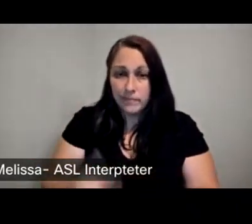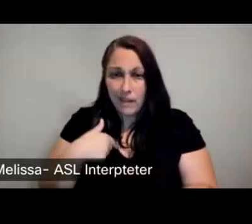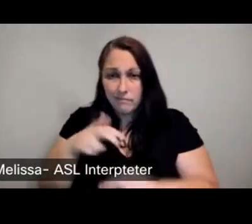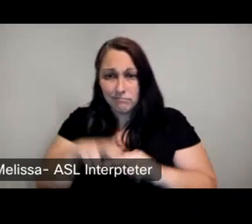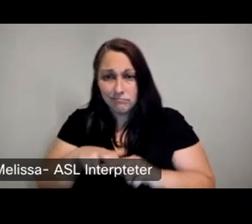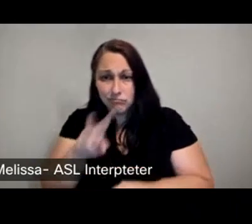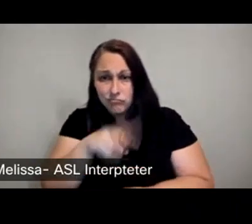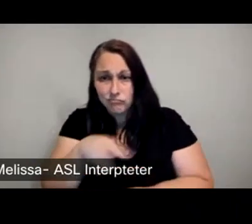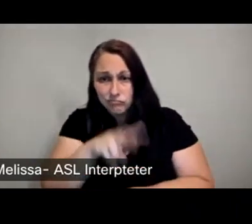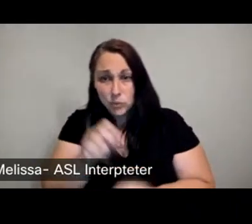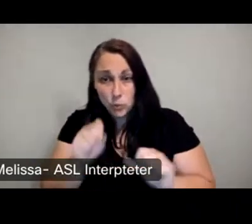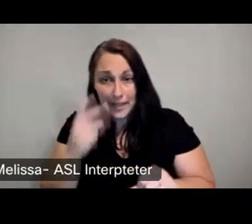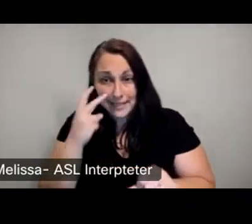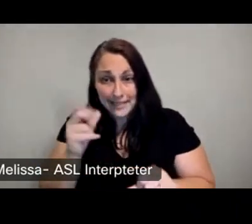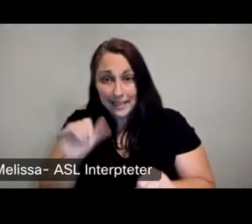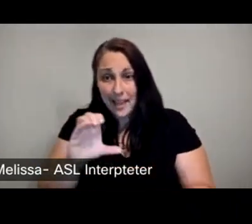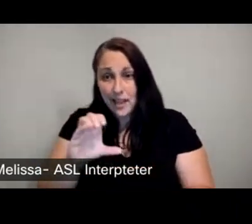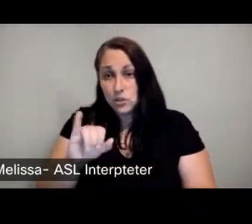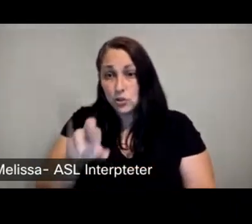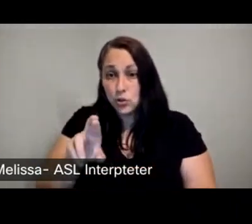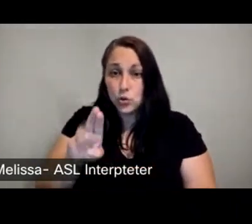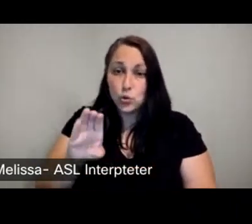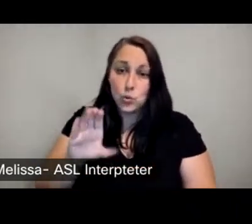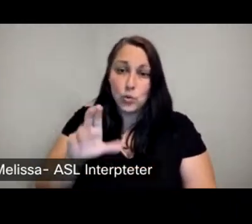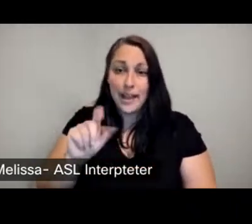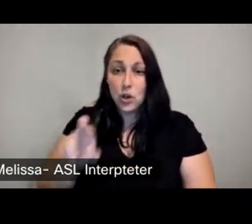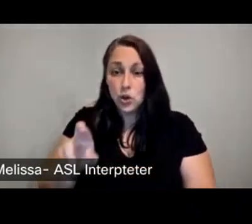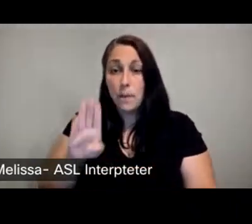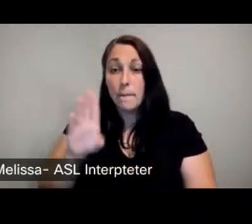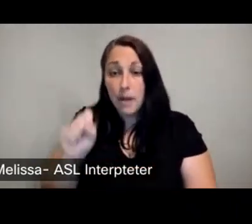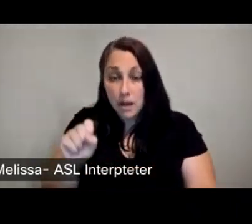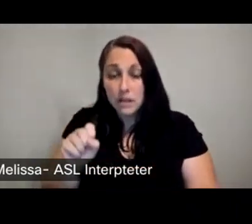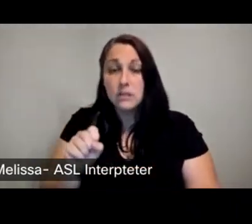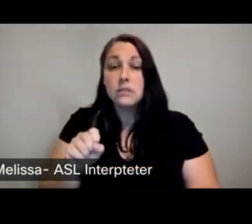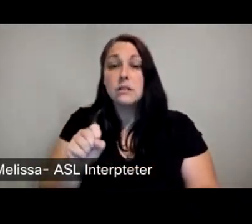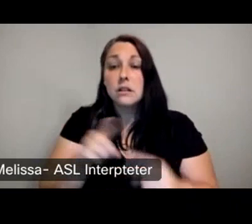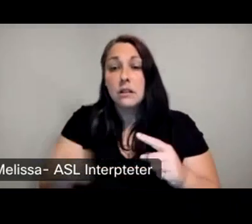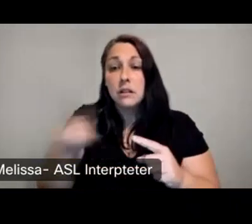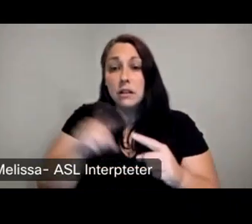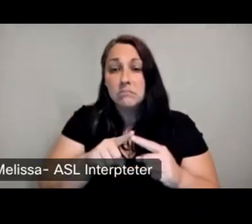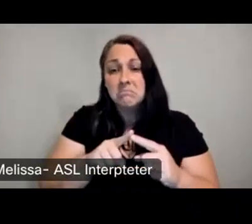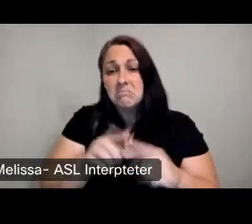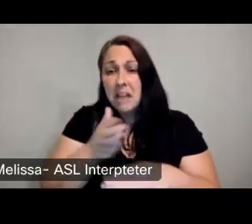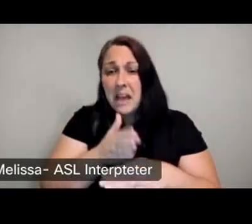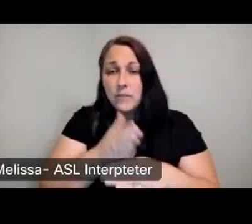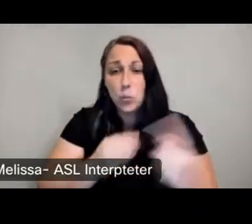on average it's got maybe one person on the bus sometimes zero sometimes two or three